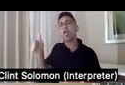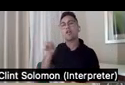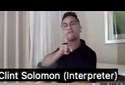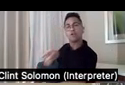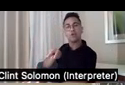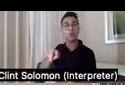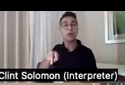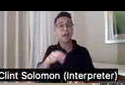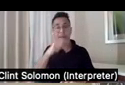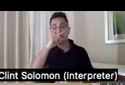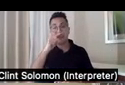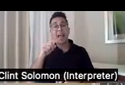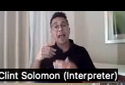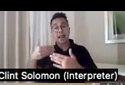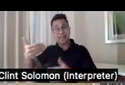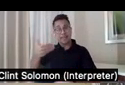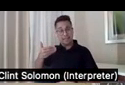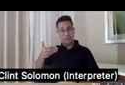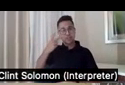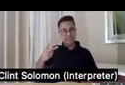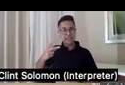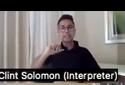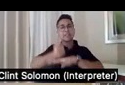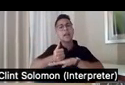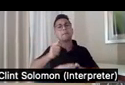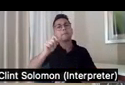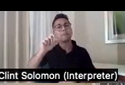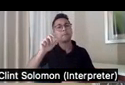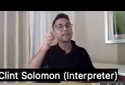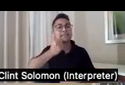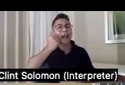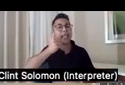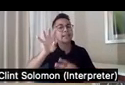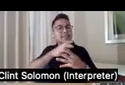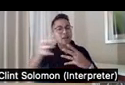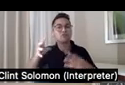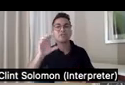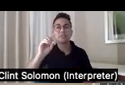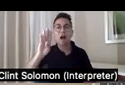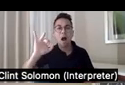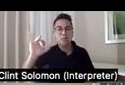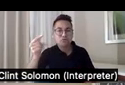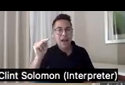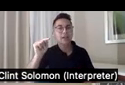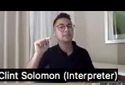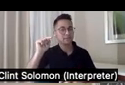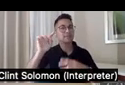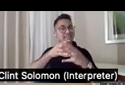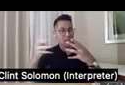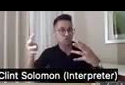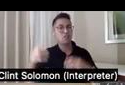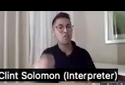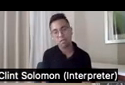you can see the setup of the daily schedule which is an object schedule at this time